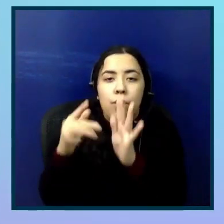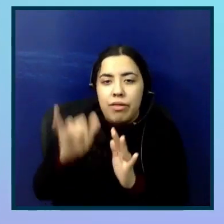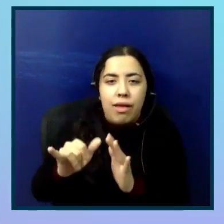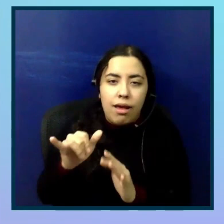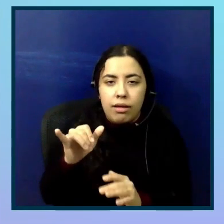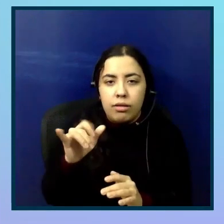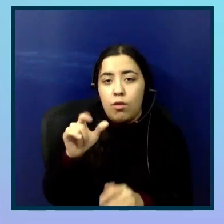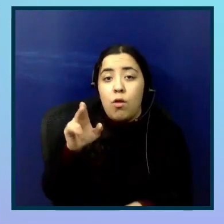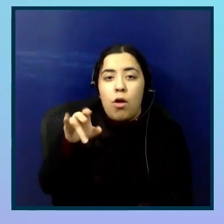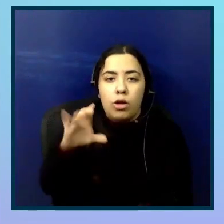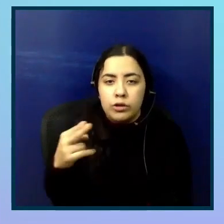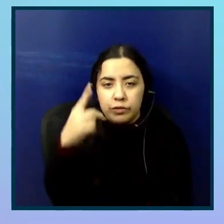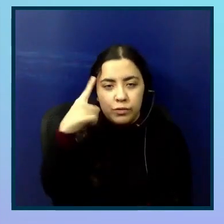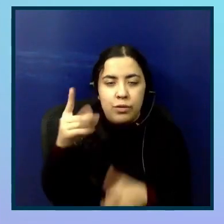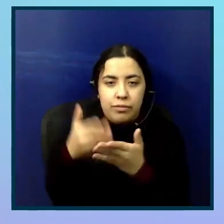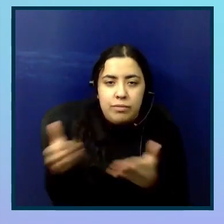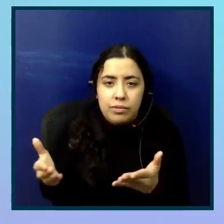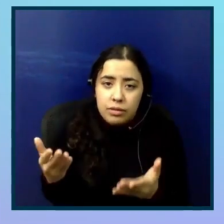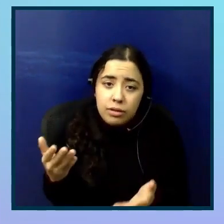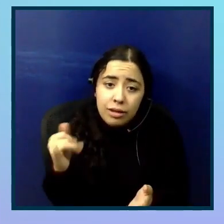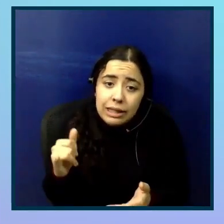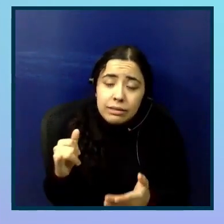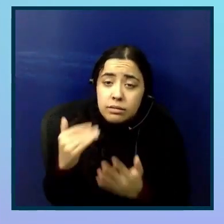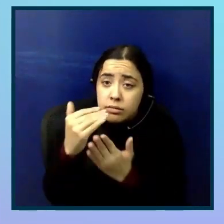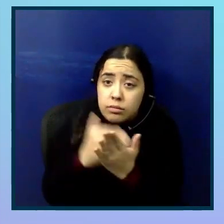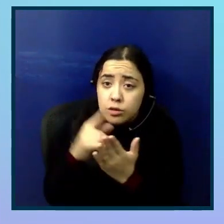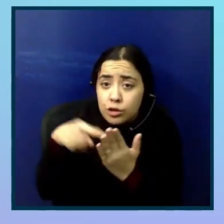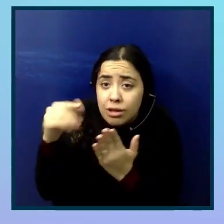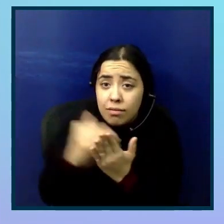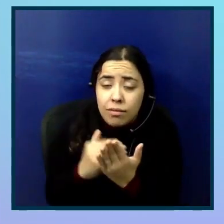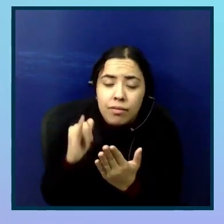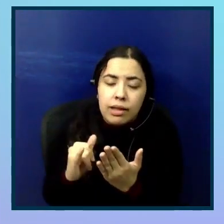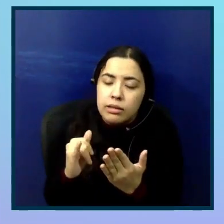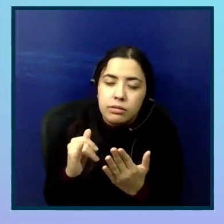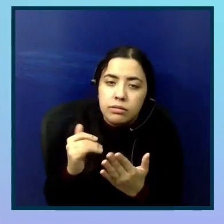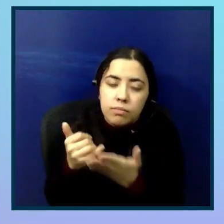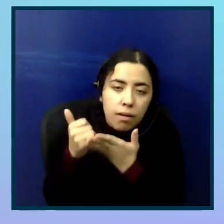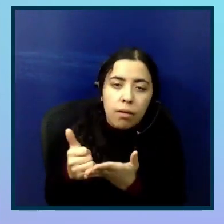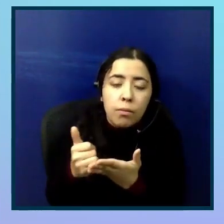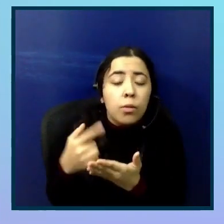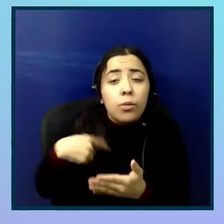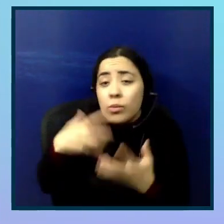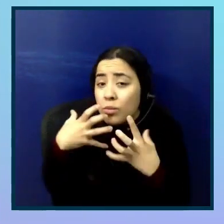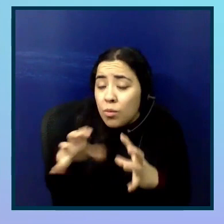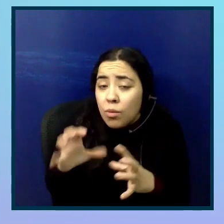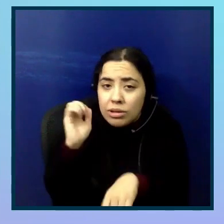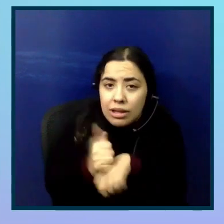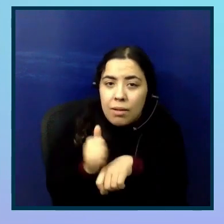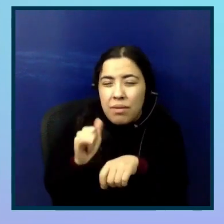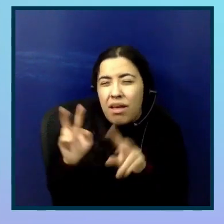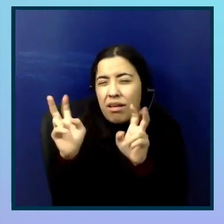was really helpful because no one wants to create a "bottleneck". But we had to make sure people understood this was really critical.